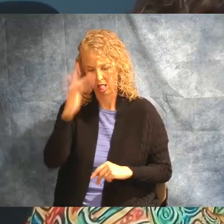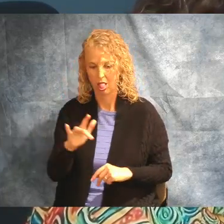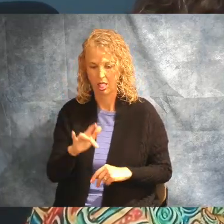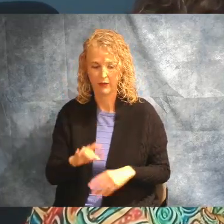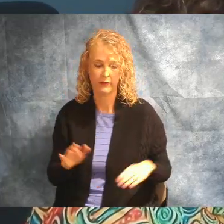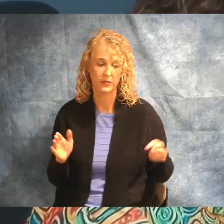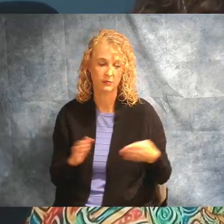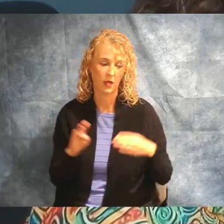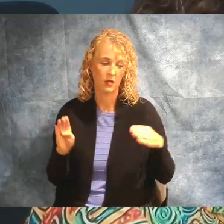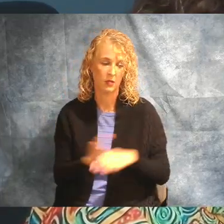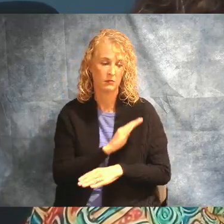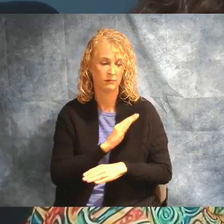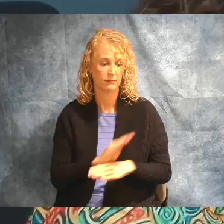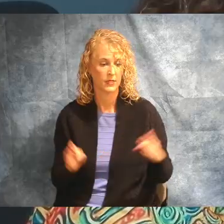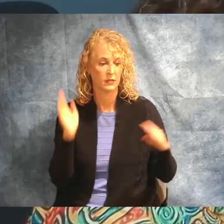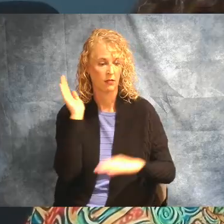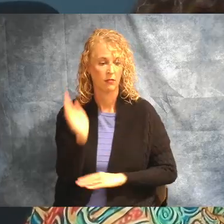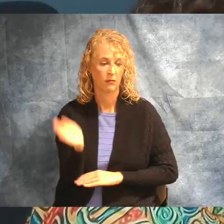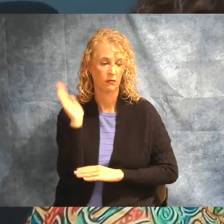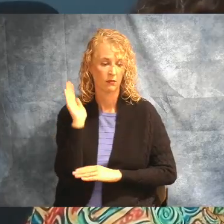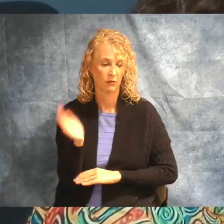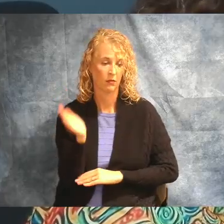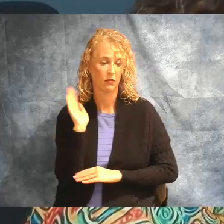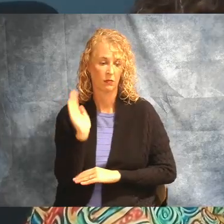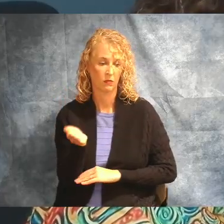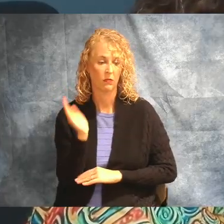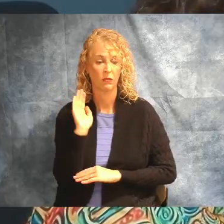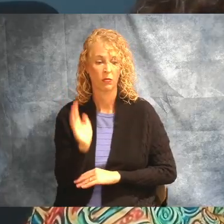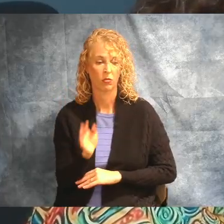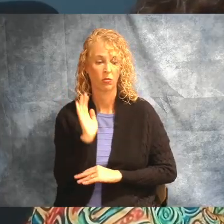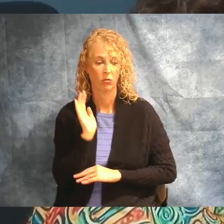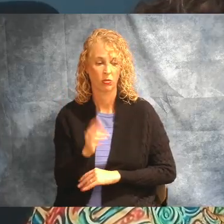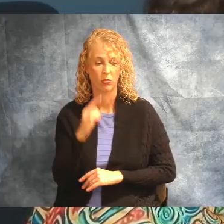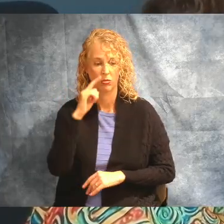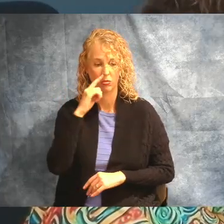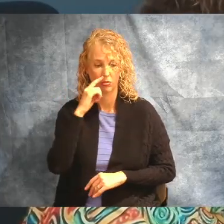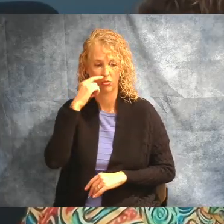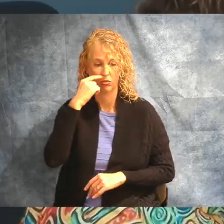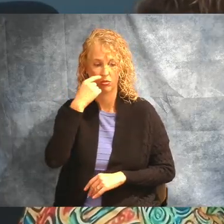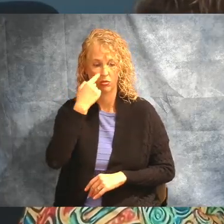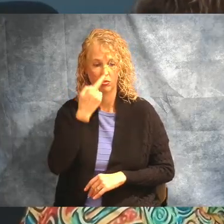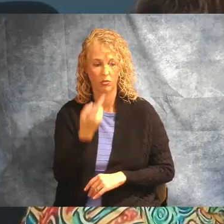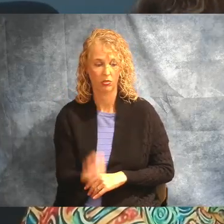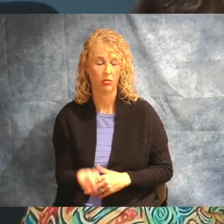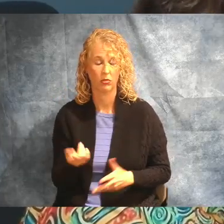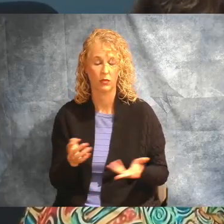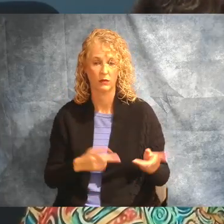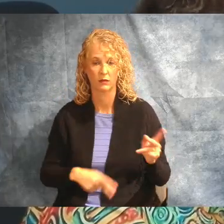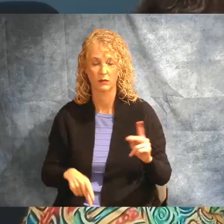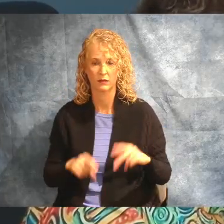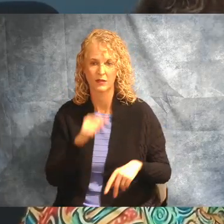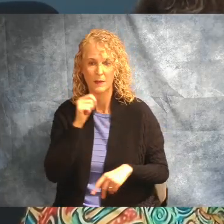come find out and let's talk and let's try to pair up but nobody has what we have here